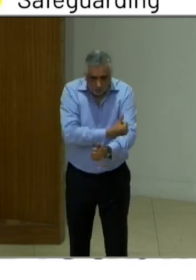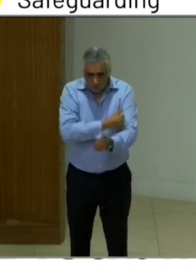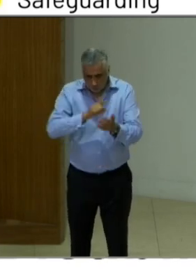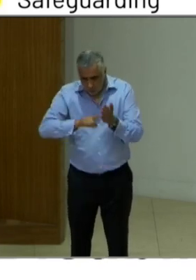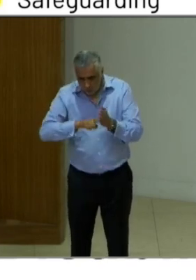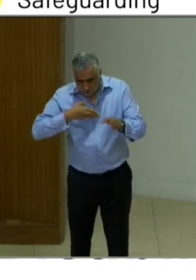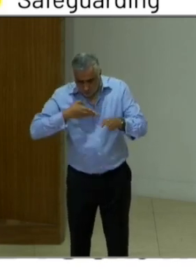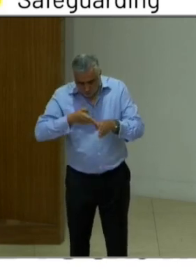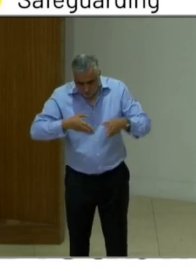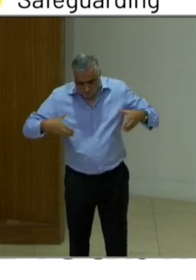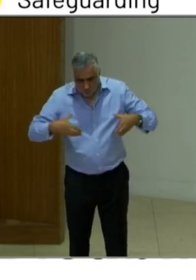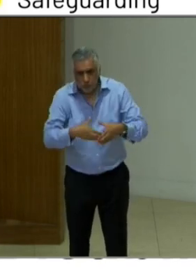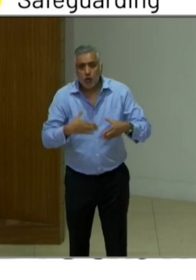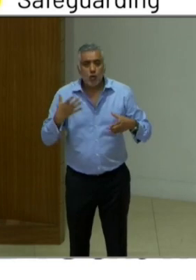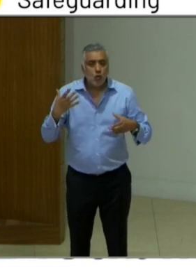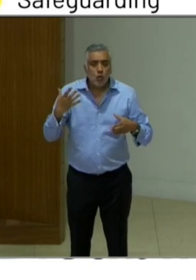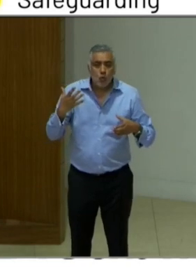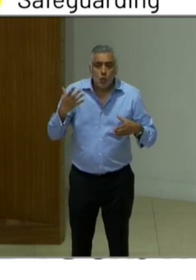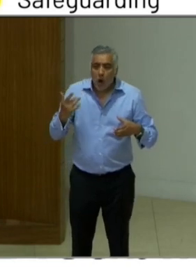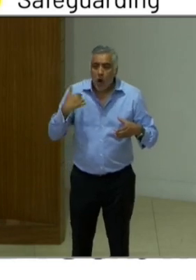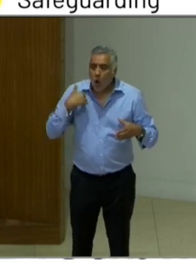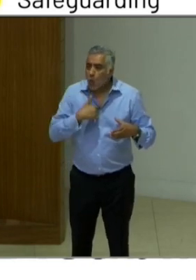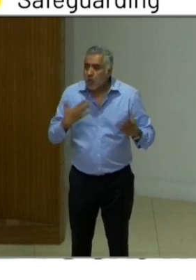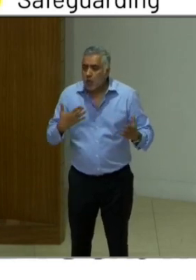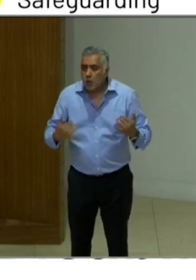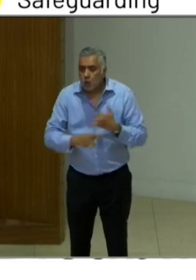Why are we here today together?